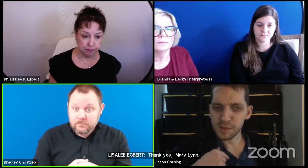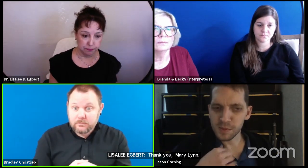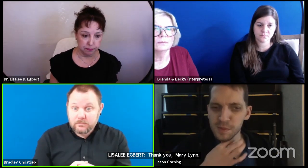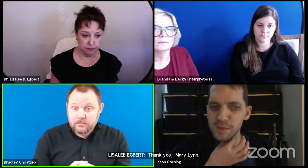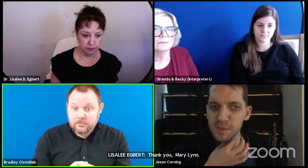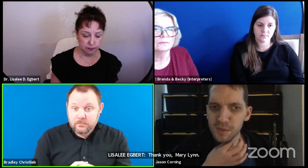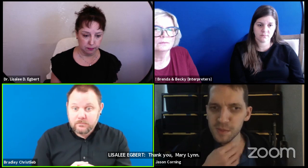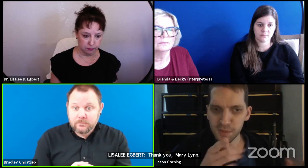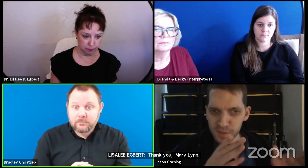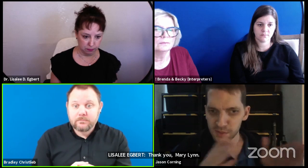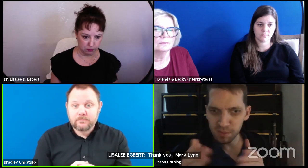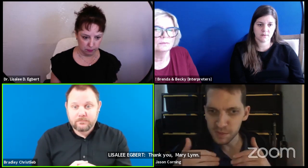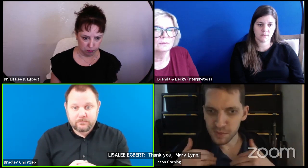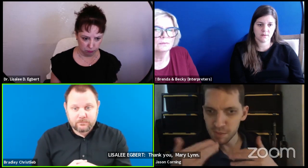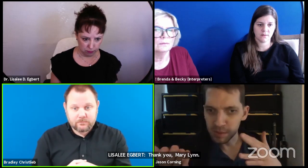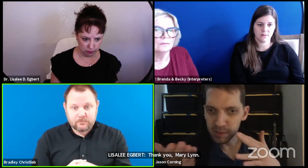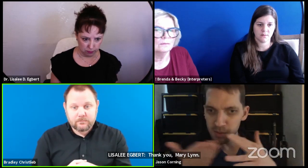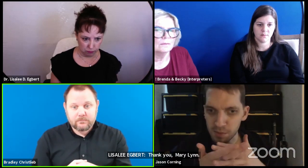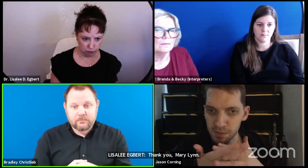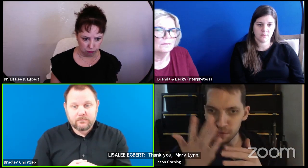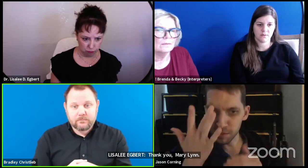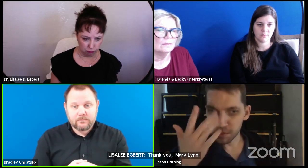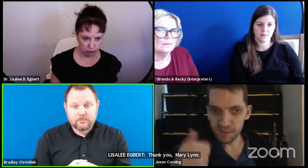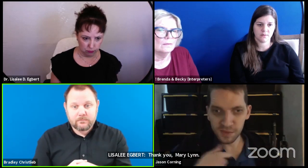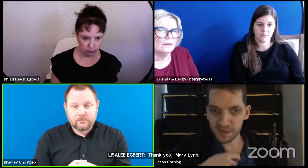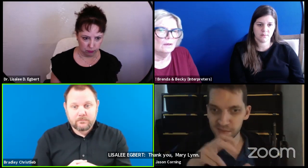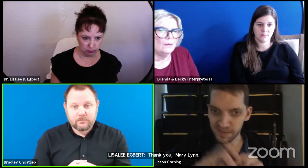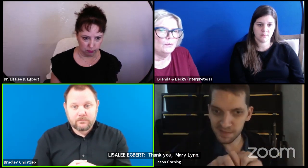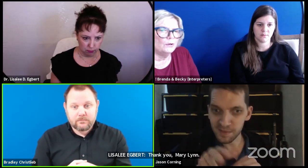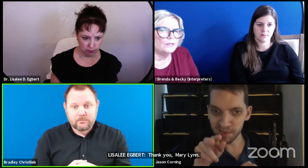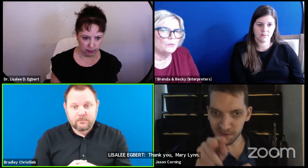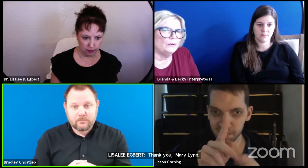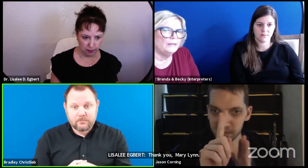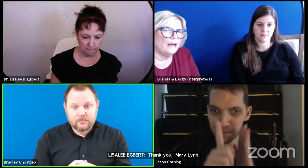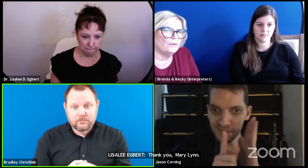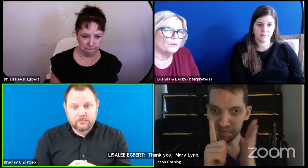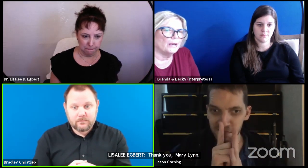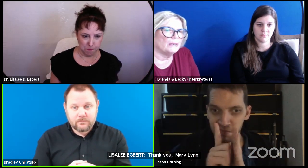I'm curious, are we going to have a break?